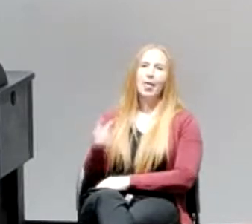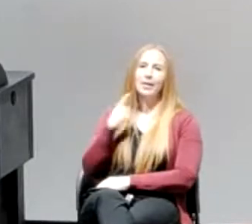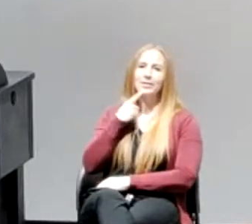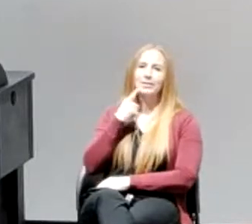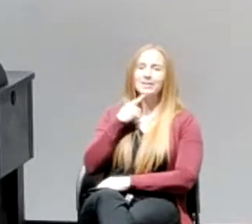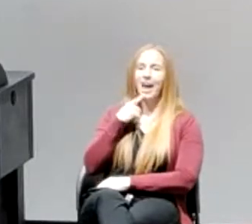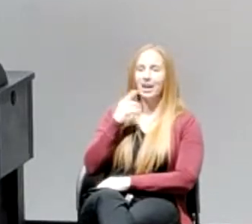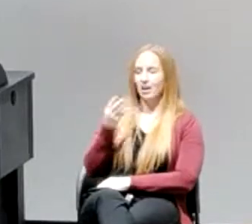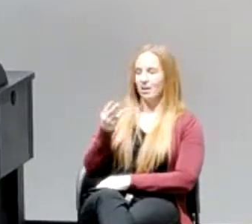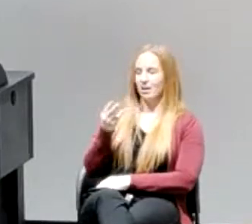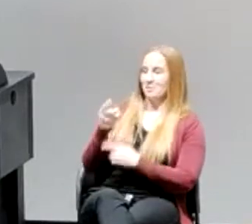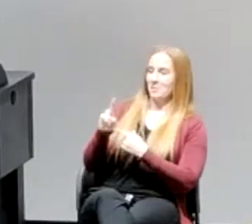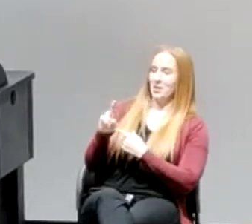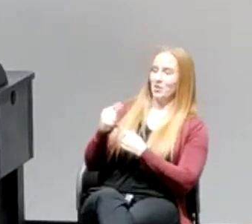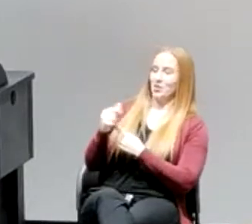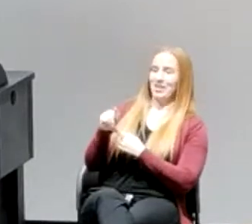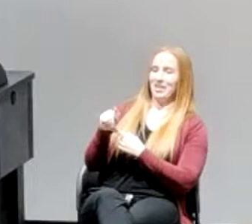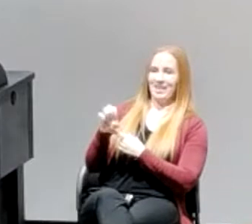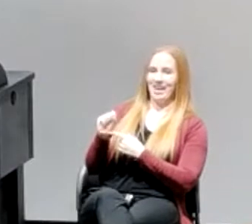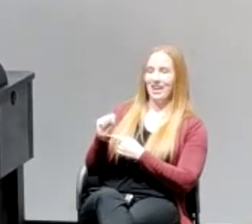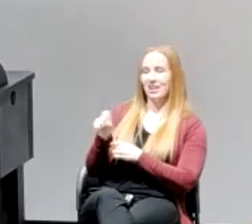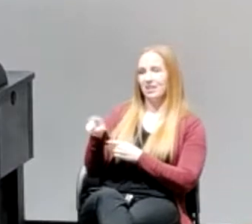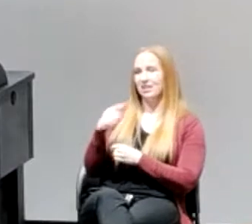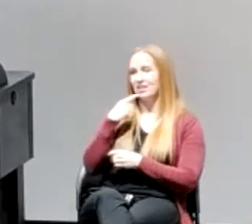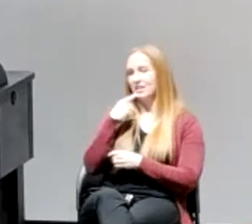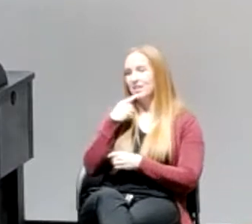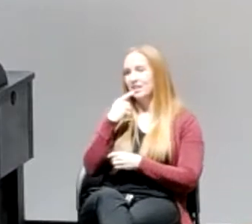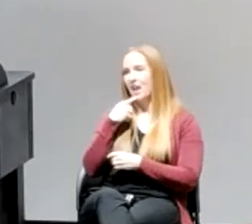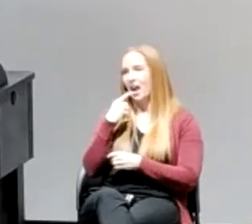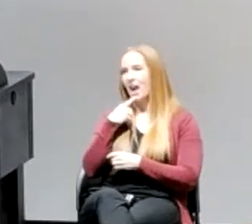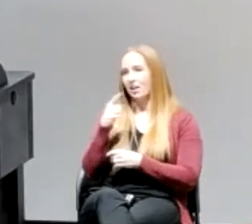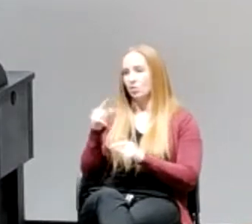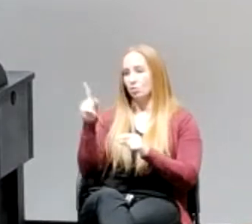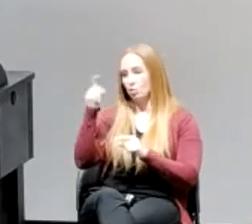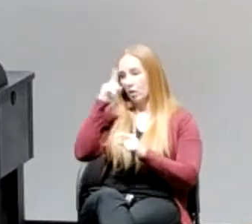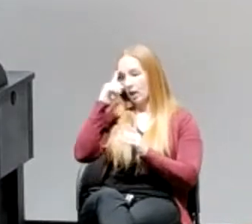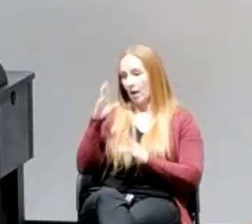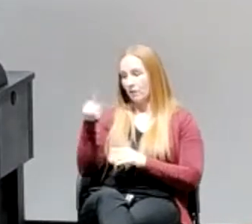He included that as a doubling in technological capability that took 40 years.